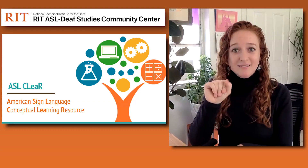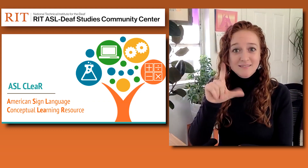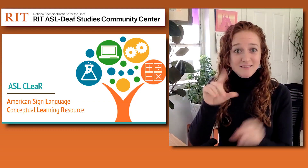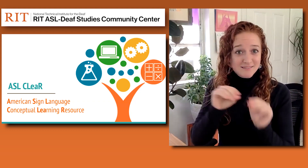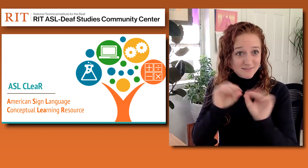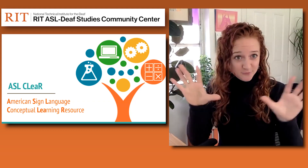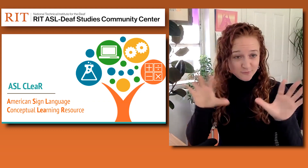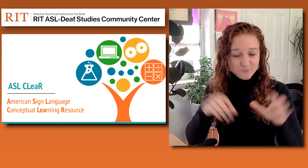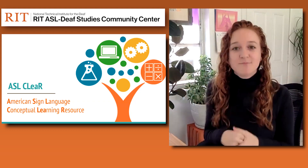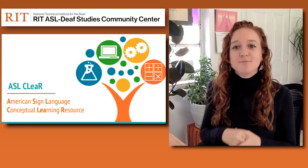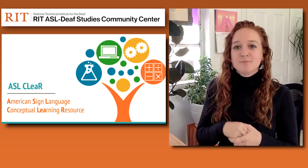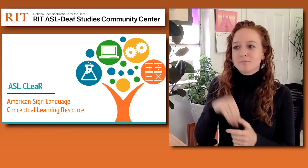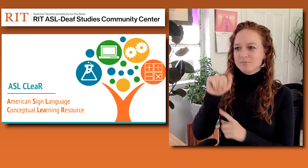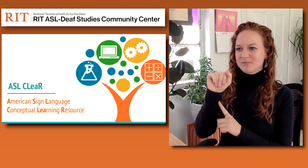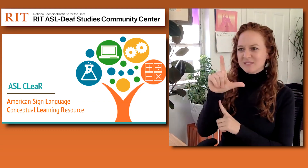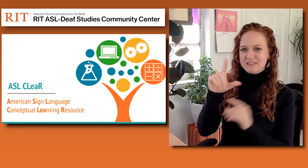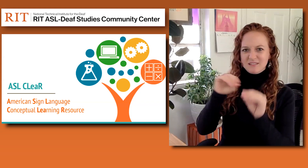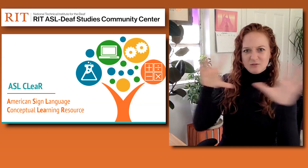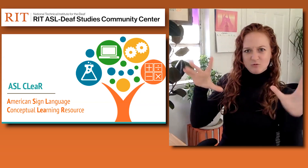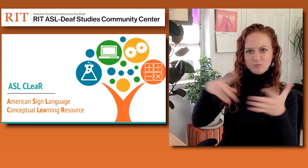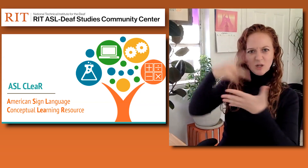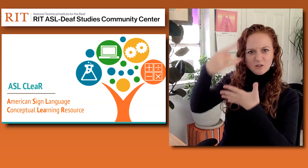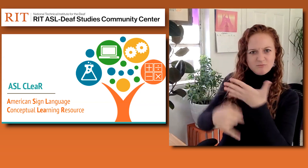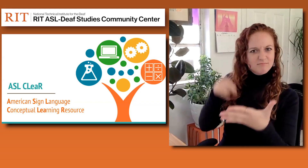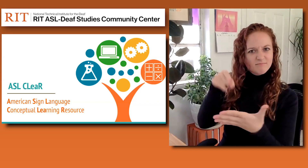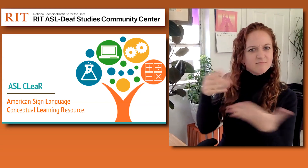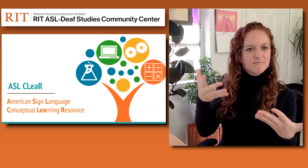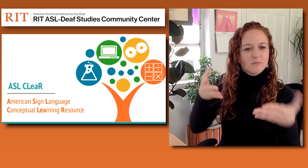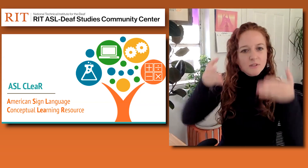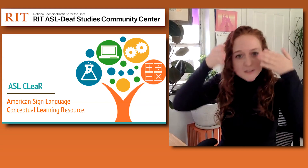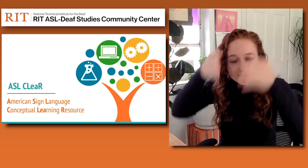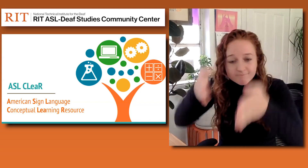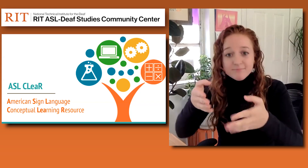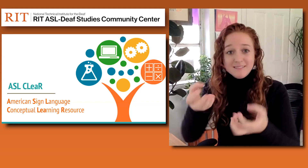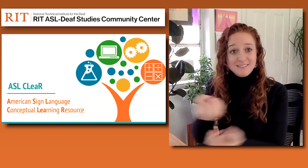I got involved in this project called ASL CLeaR.